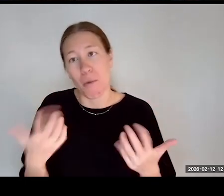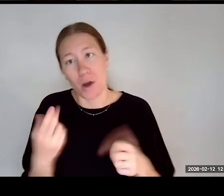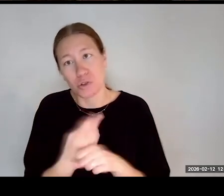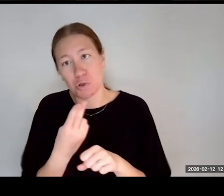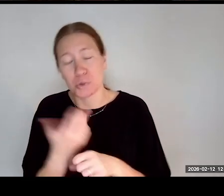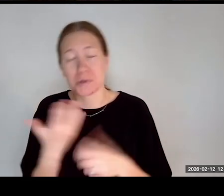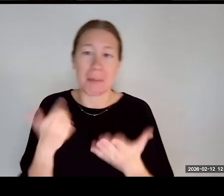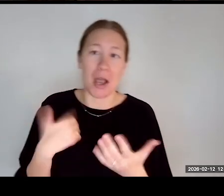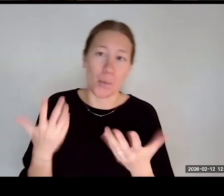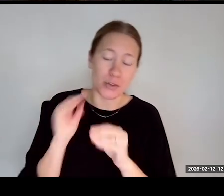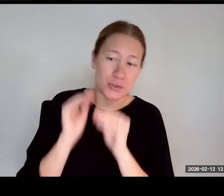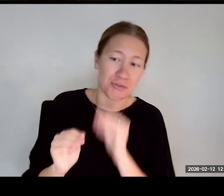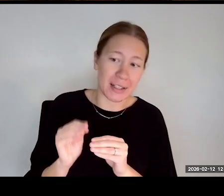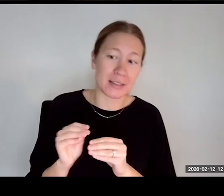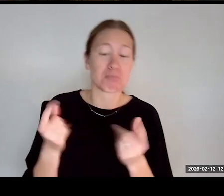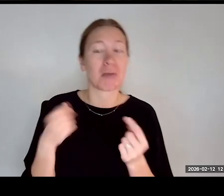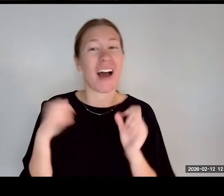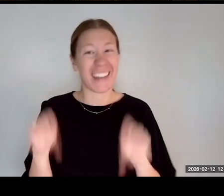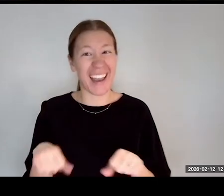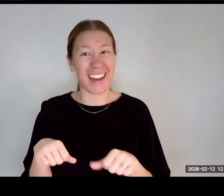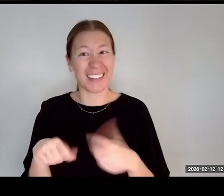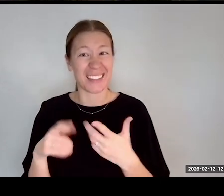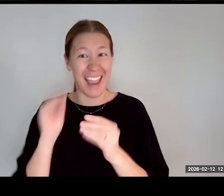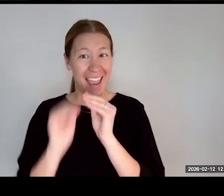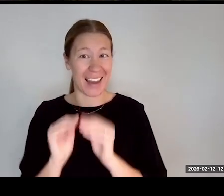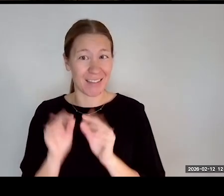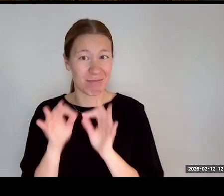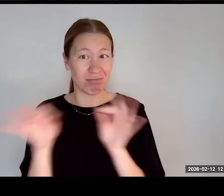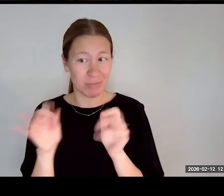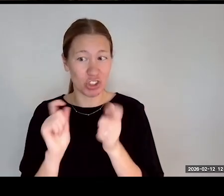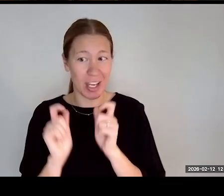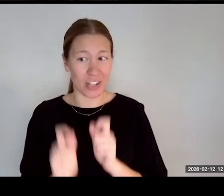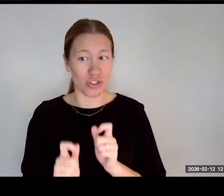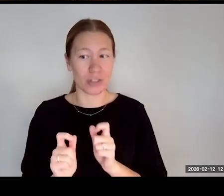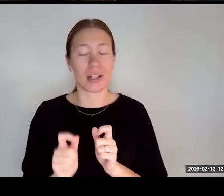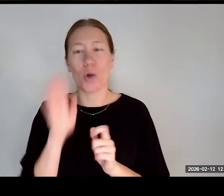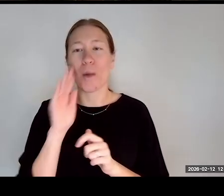I either need to come in and make edits. And as soon as I start making edits, it's gonna remove that AI warning.